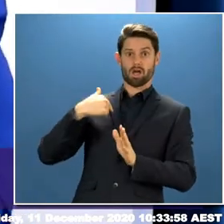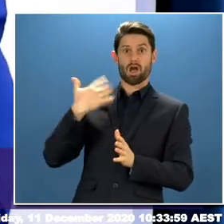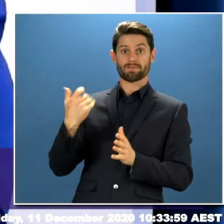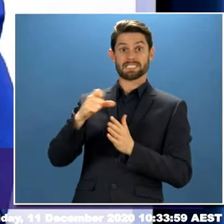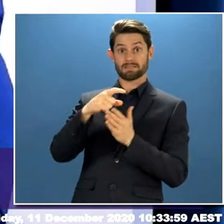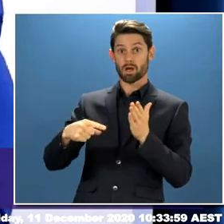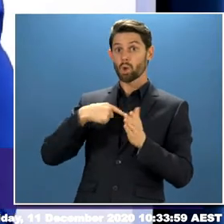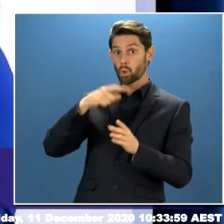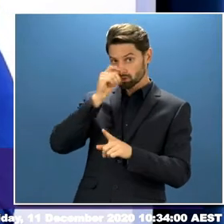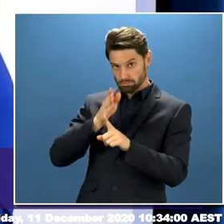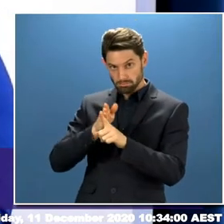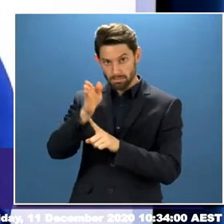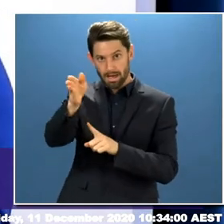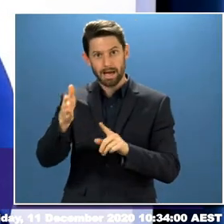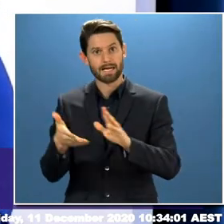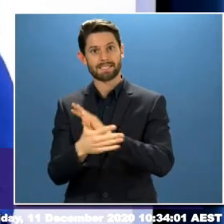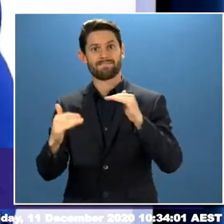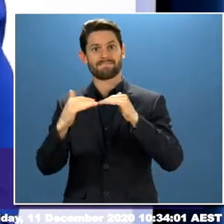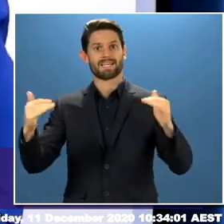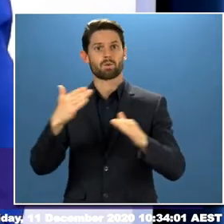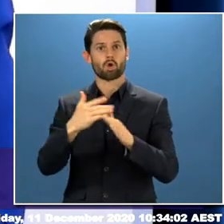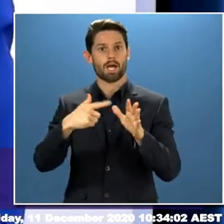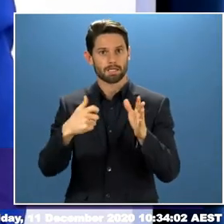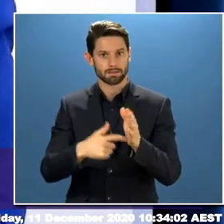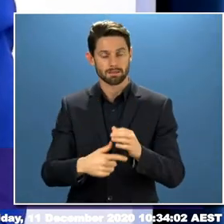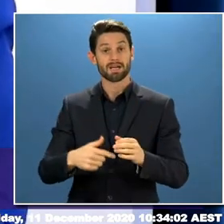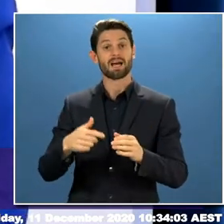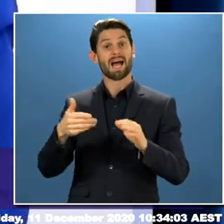There is the general protections provisions in the Fair Work Act.